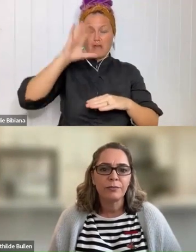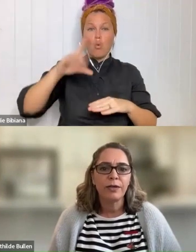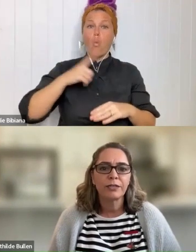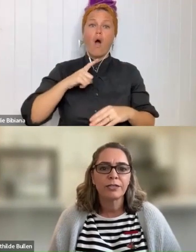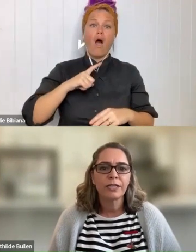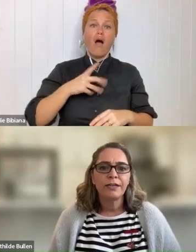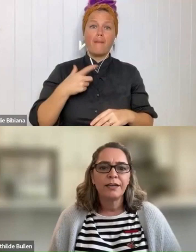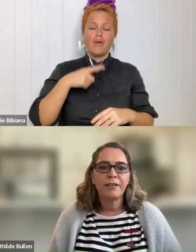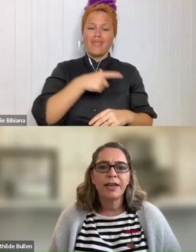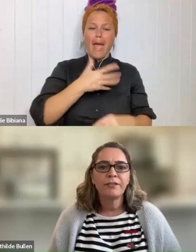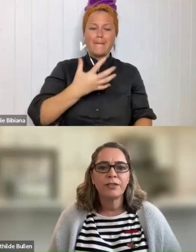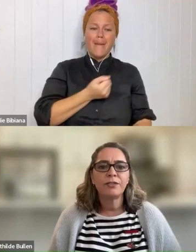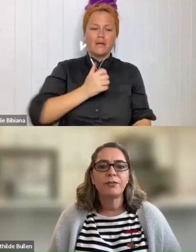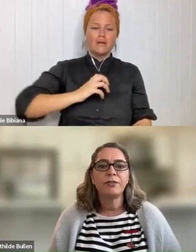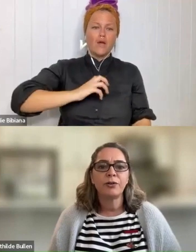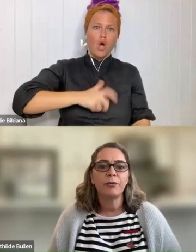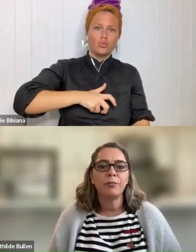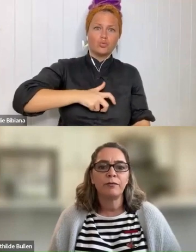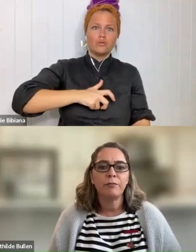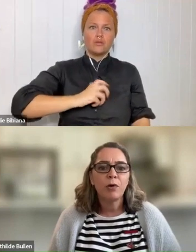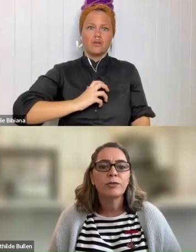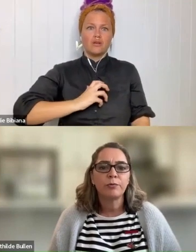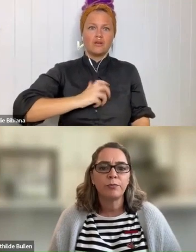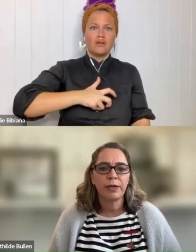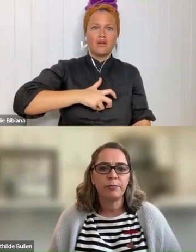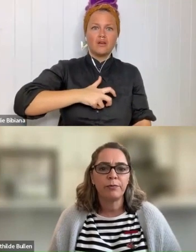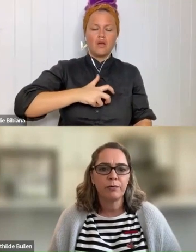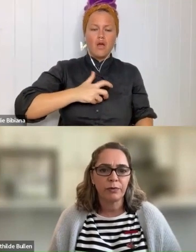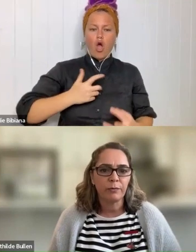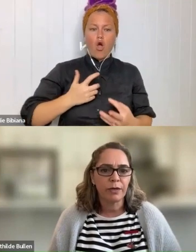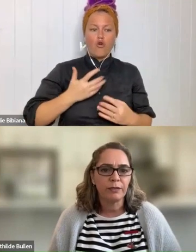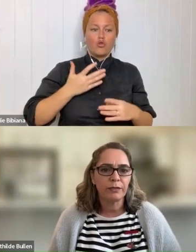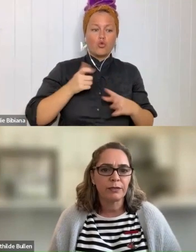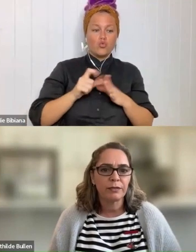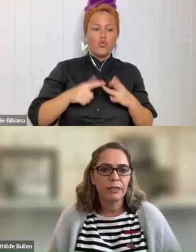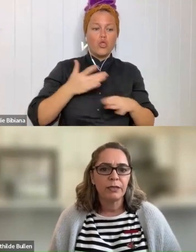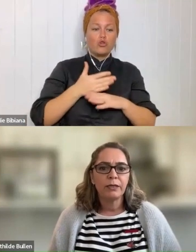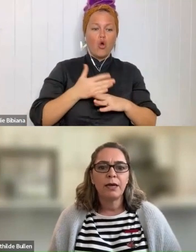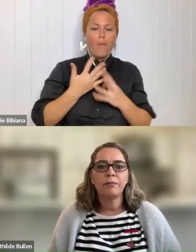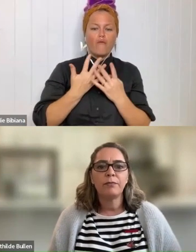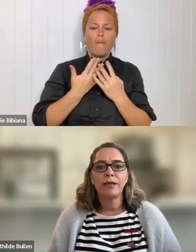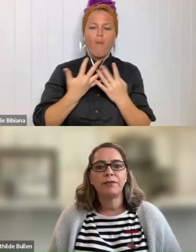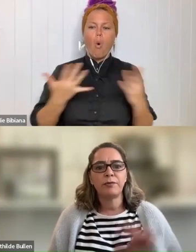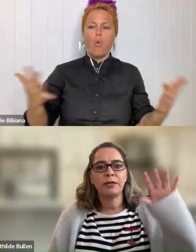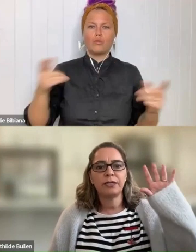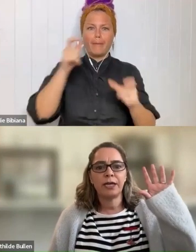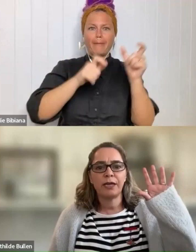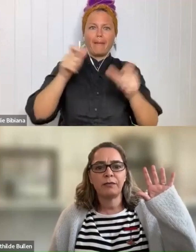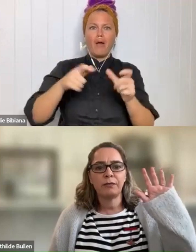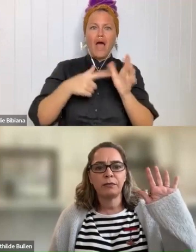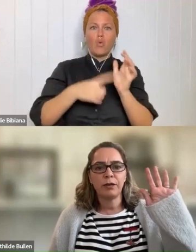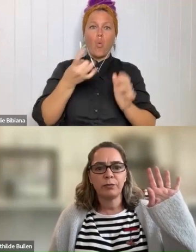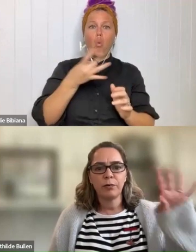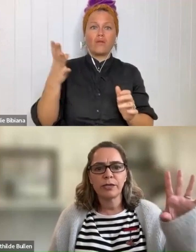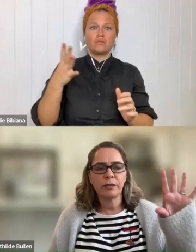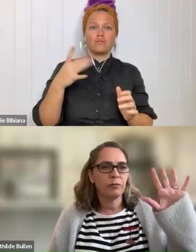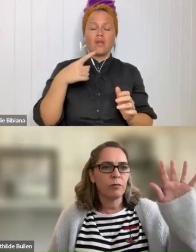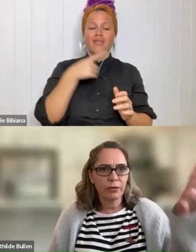switch, and they have to do the job of multiple people all at once. They have to understand, you know, what are the white